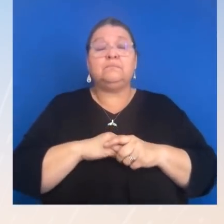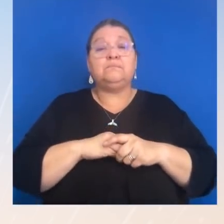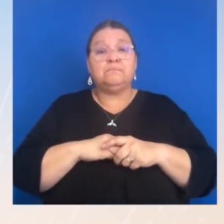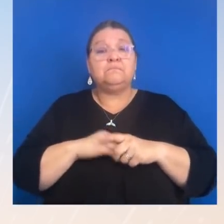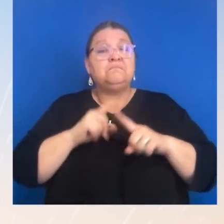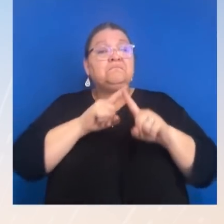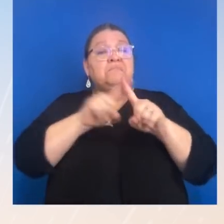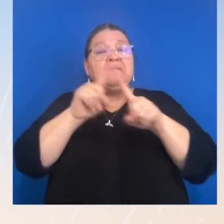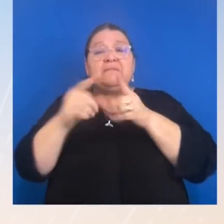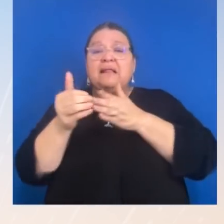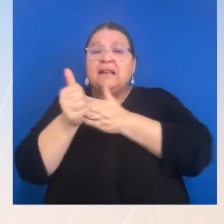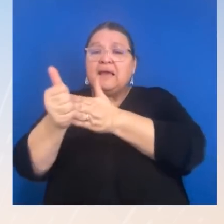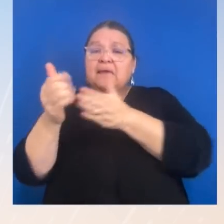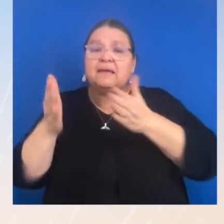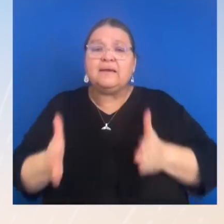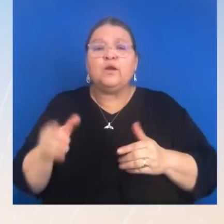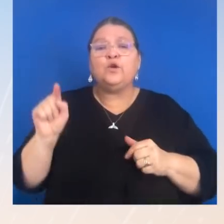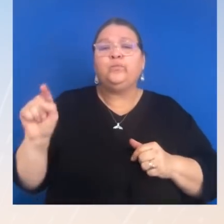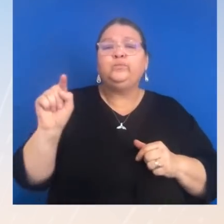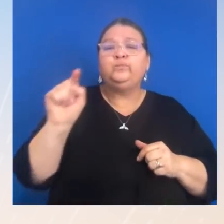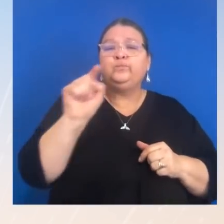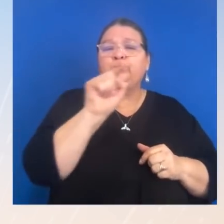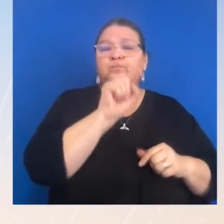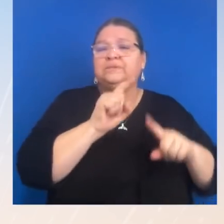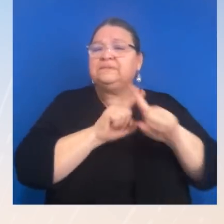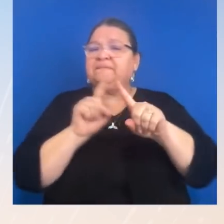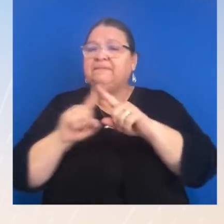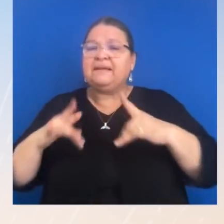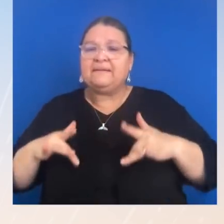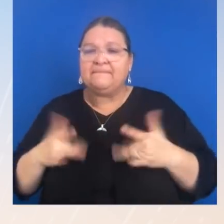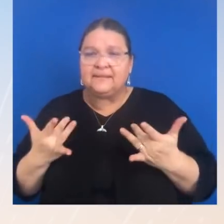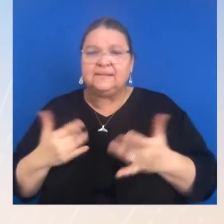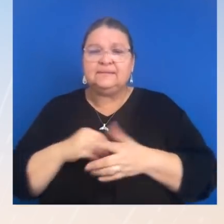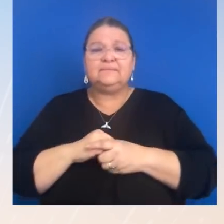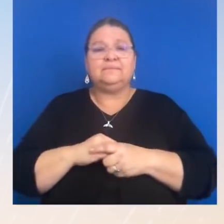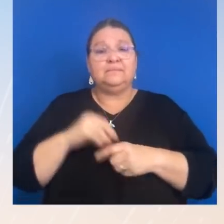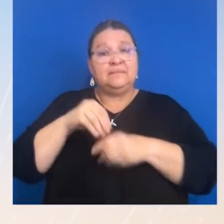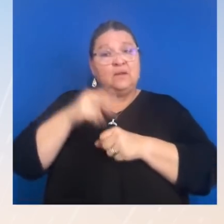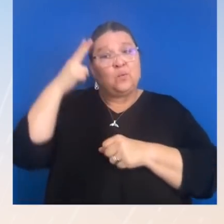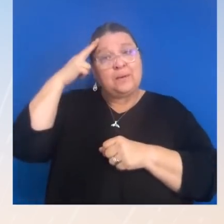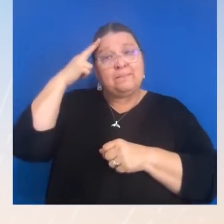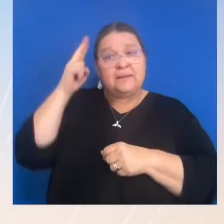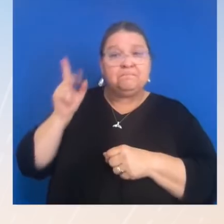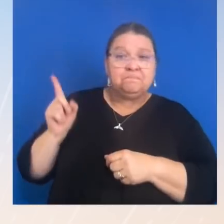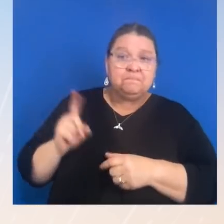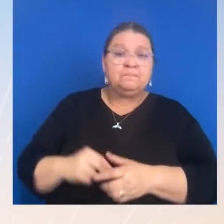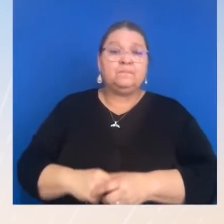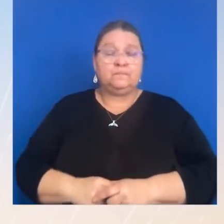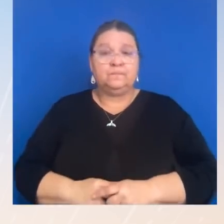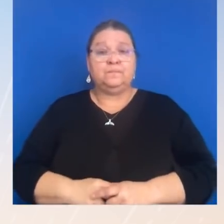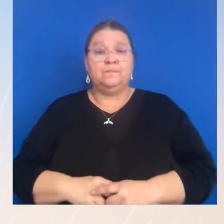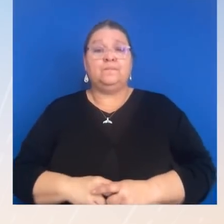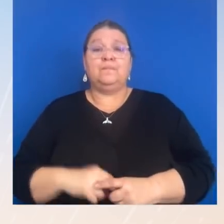from a range of countries including Saudi Arabia. So if the Crown Prince had been at, you know, any of the global events